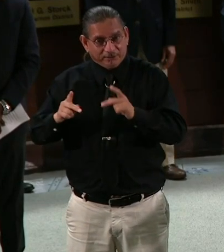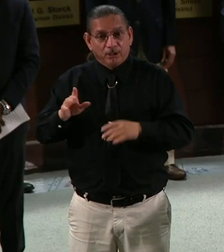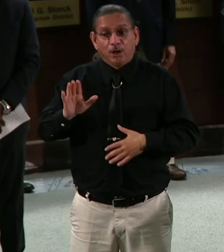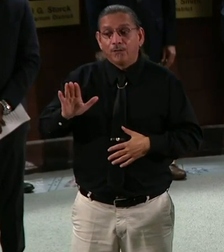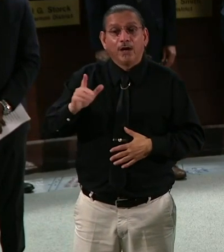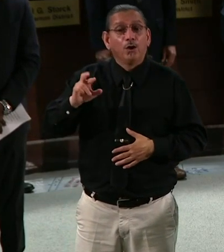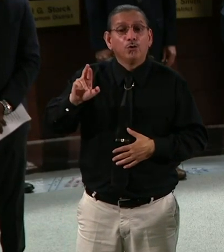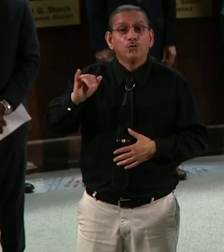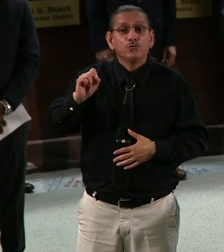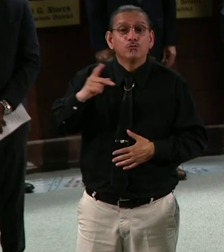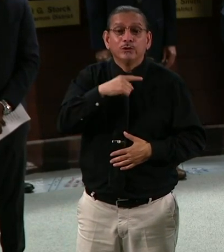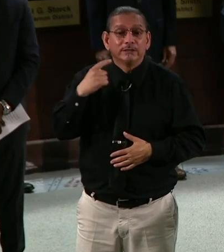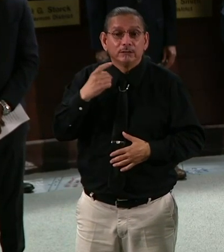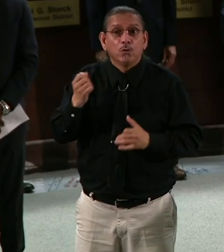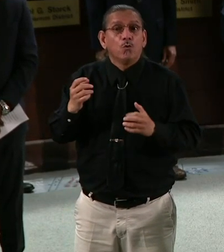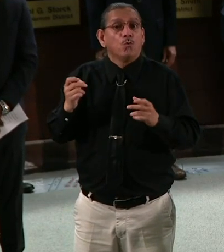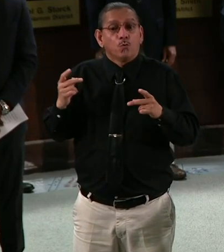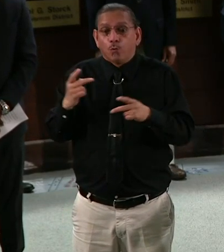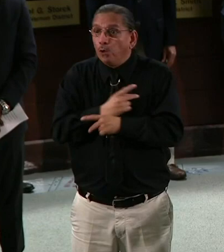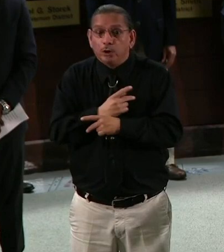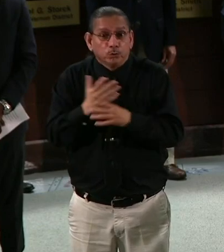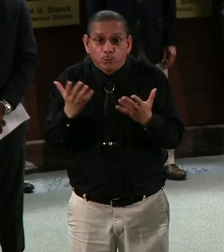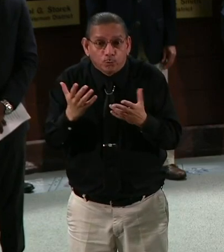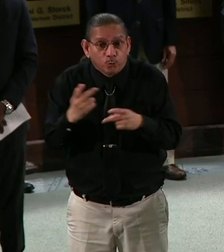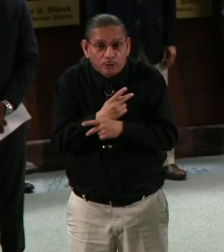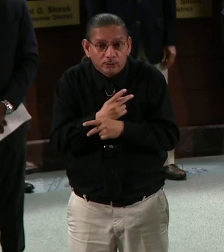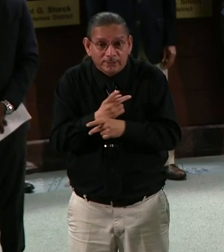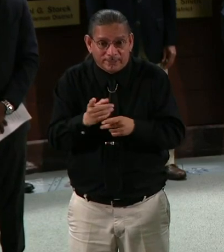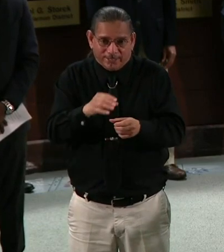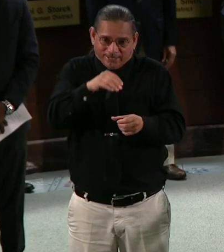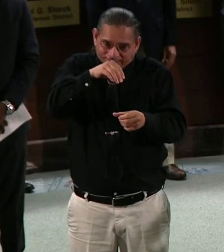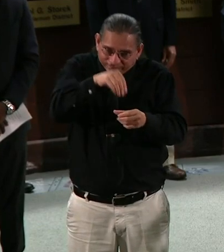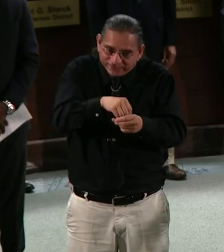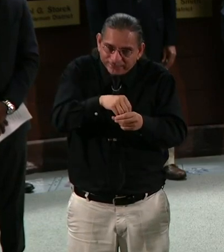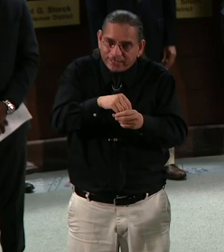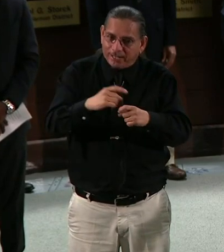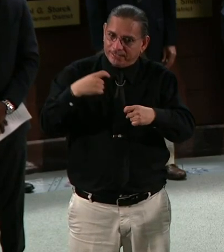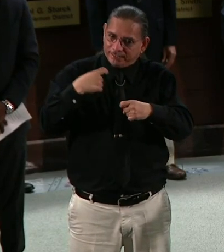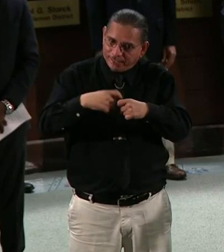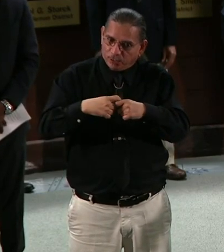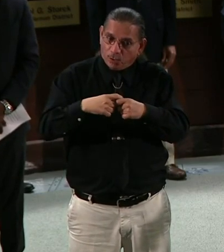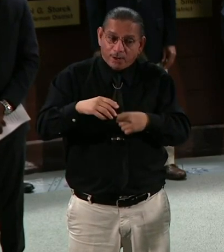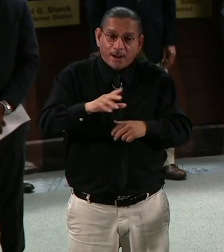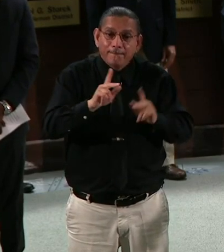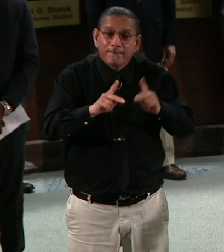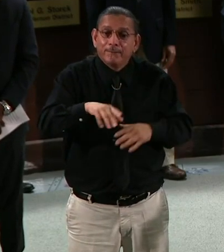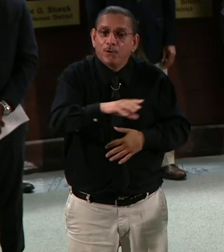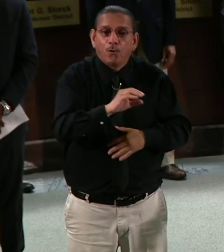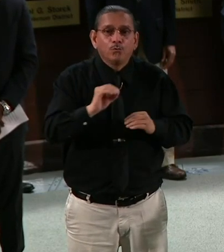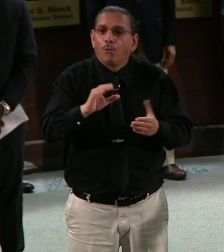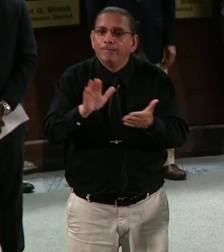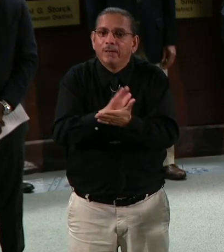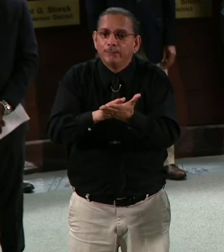RISK FACTORS ARE COMPACT COMPACT SKEWS ME COMPOUND IT